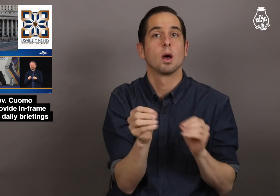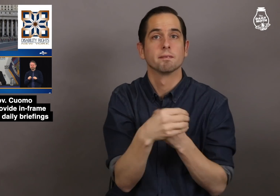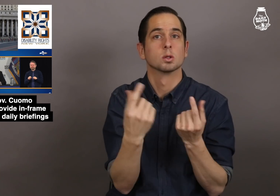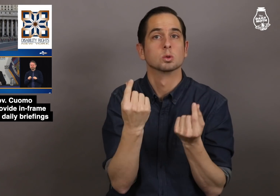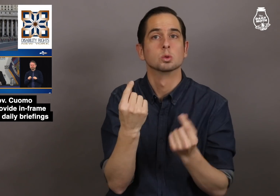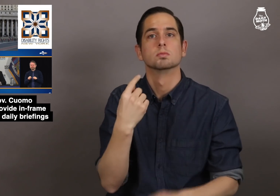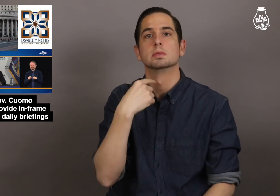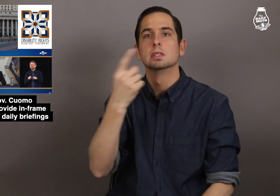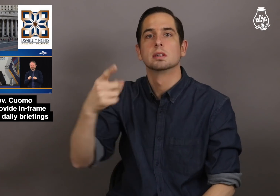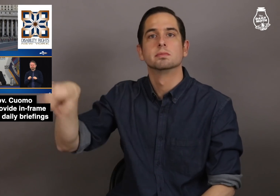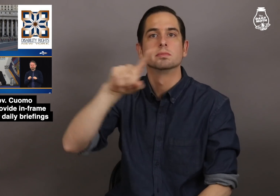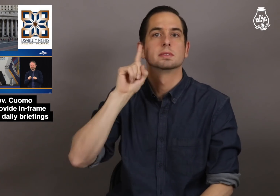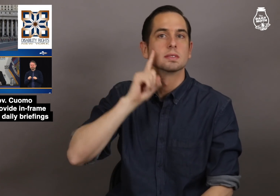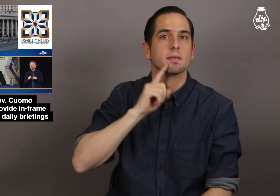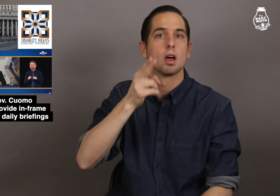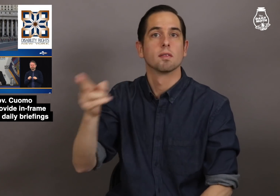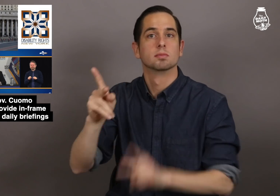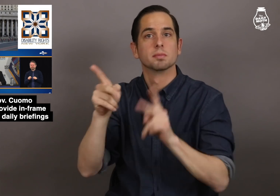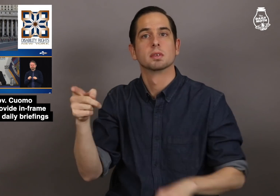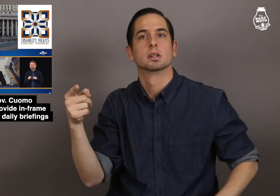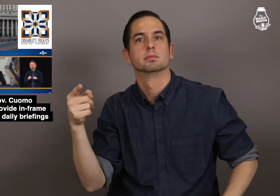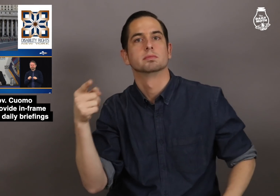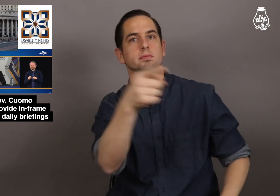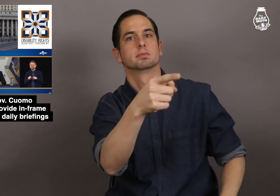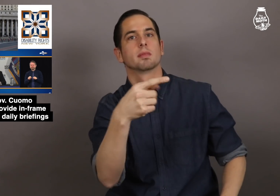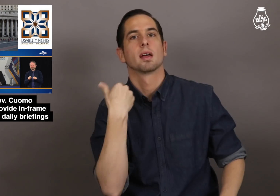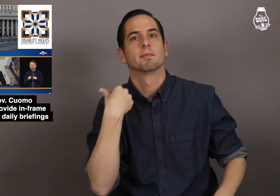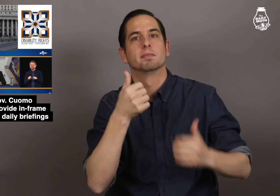His office has directed deaf and hard of hearing people to